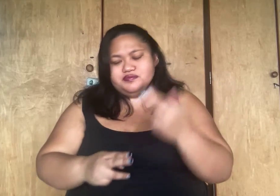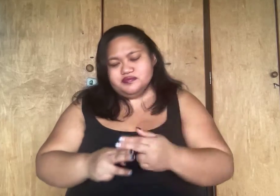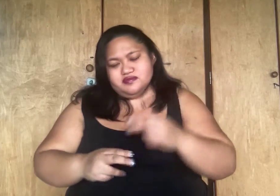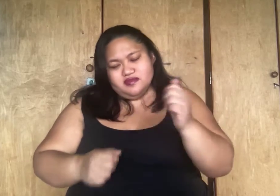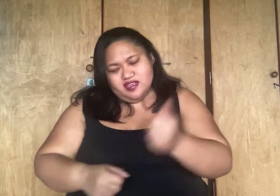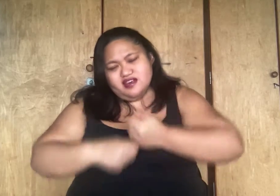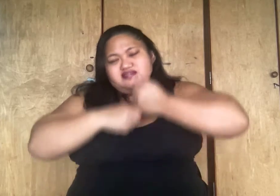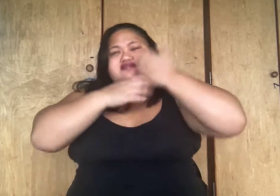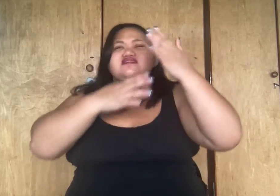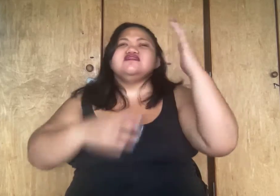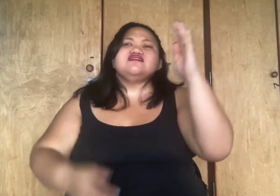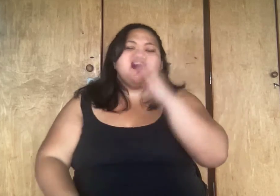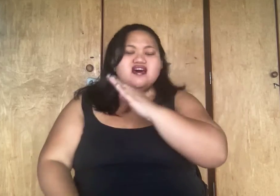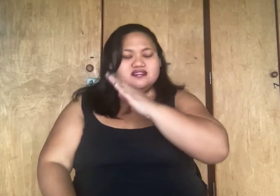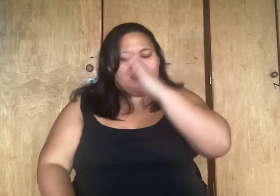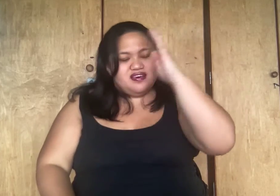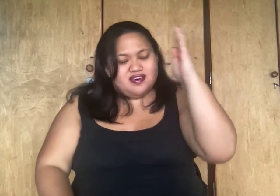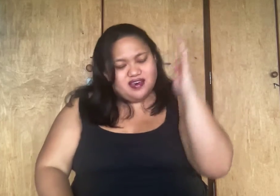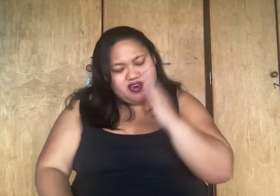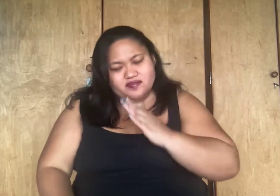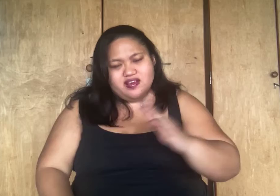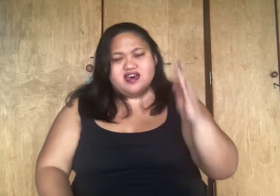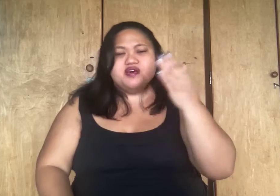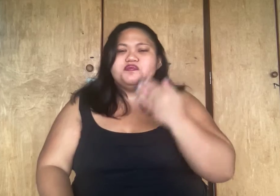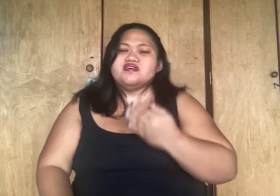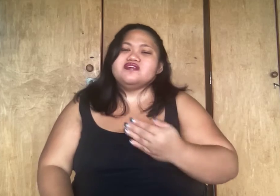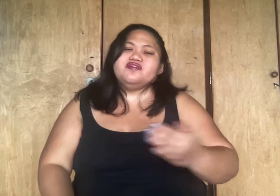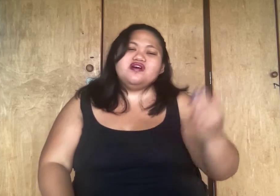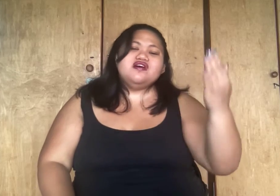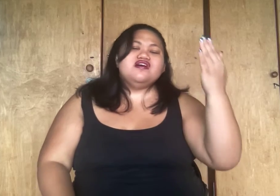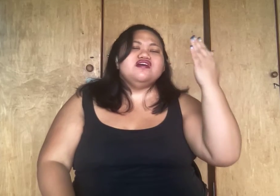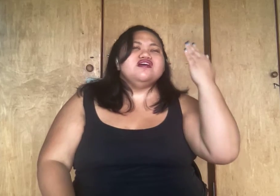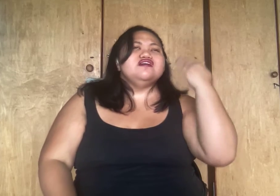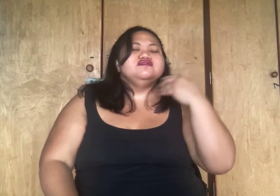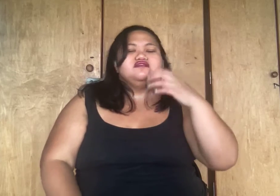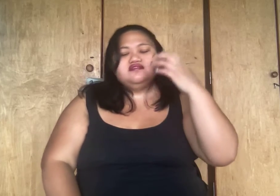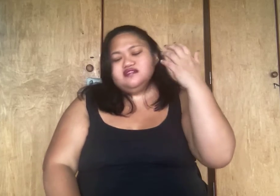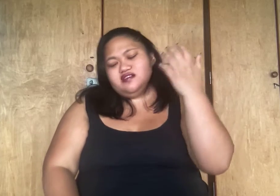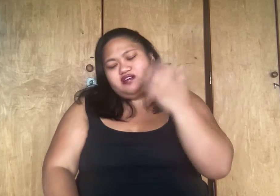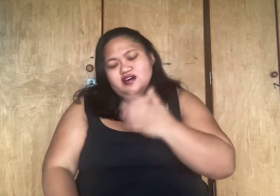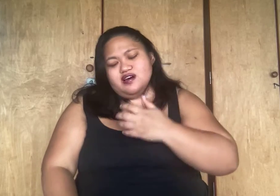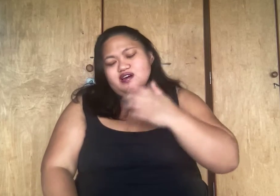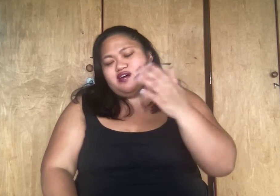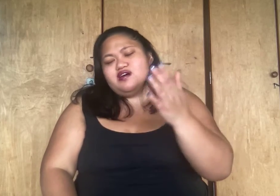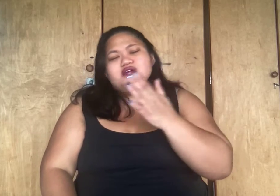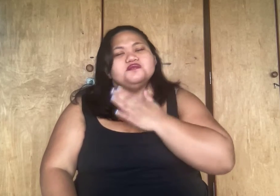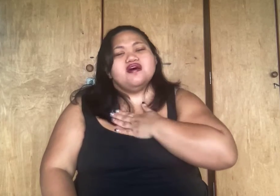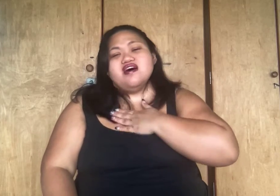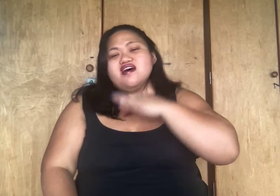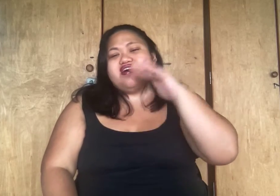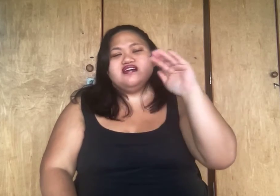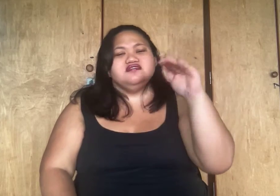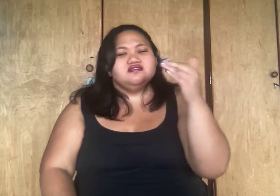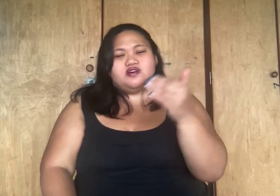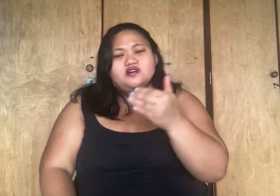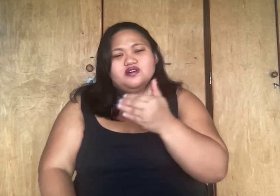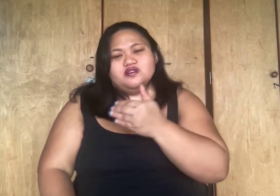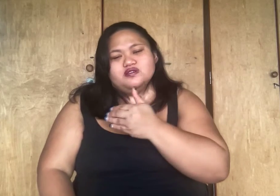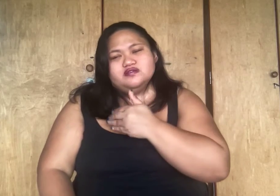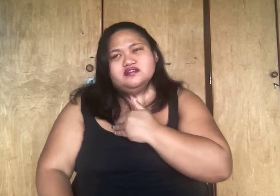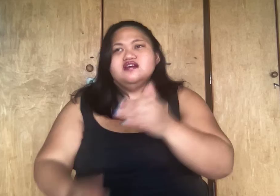... Sing like ... ... never ... ... before ... ... oh my soul ...